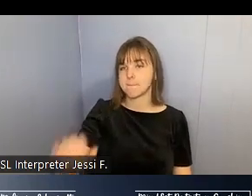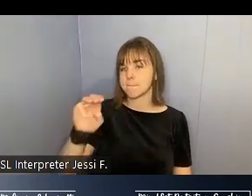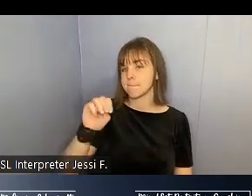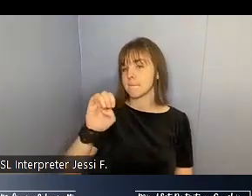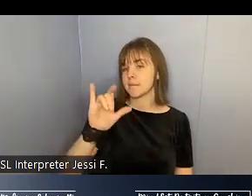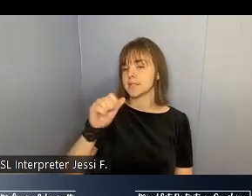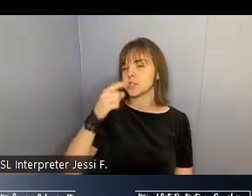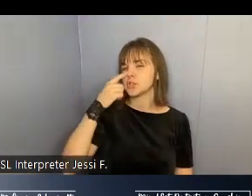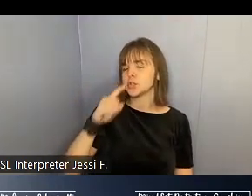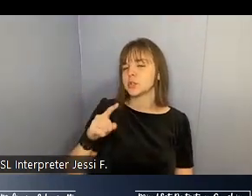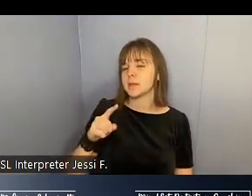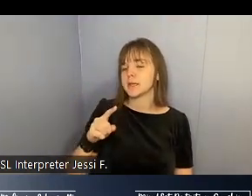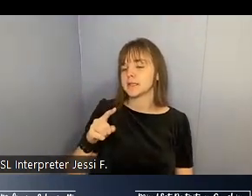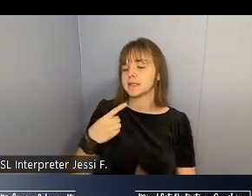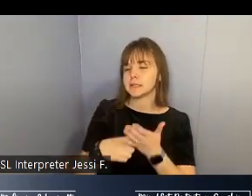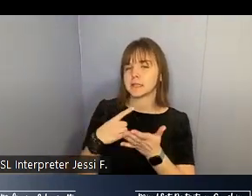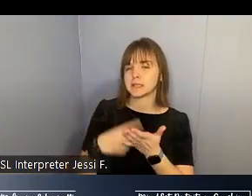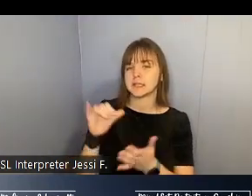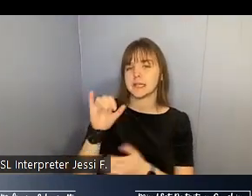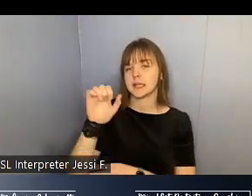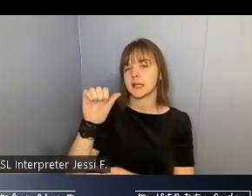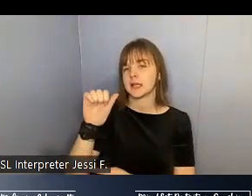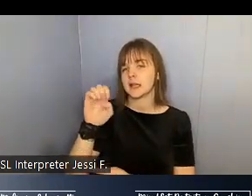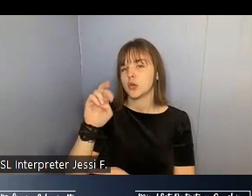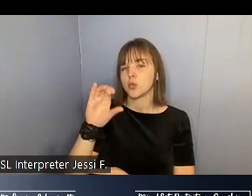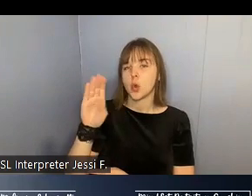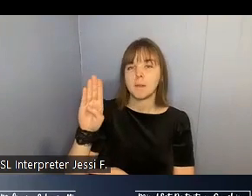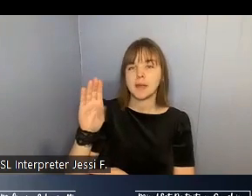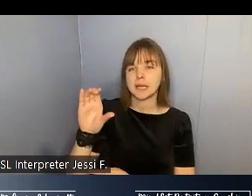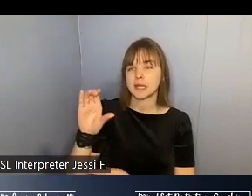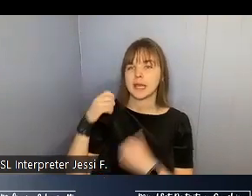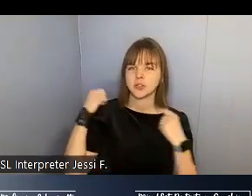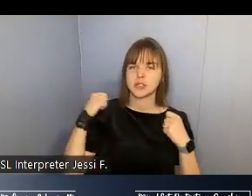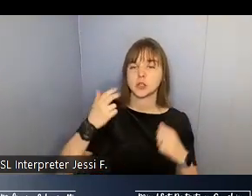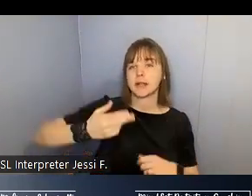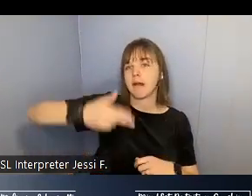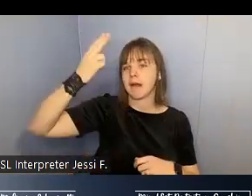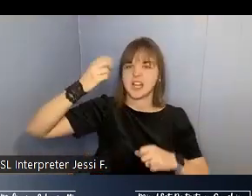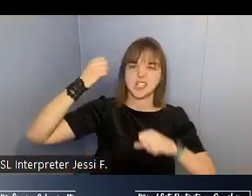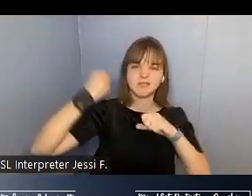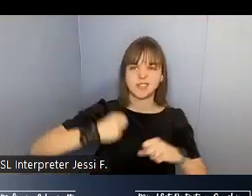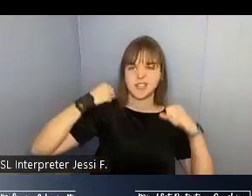of aerobic exercise or intense exercise workouts versus walking?